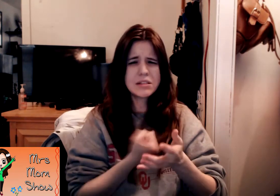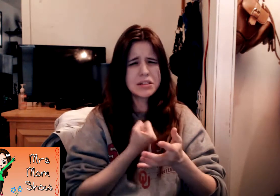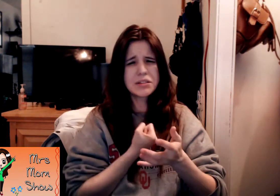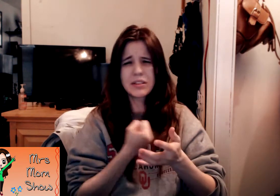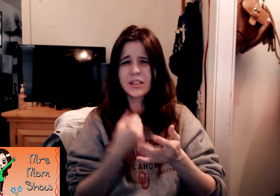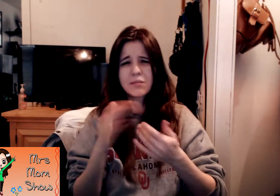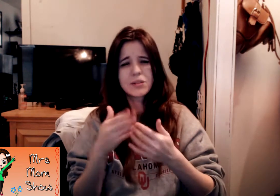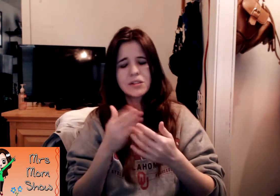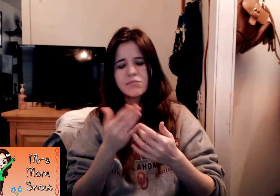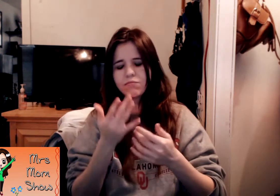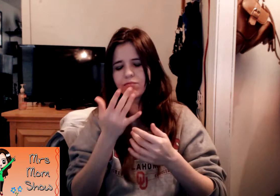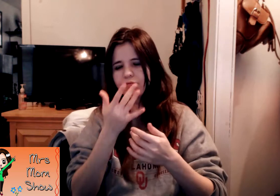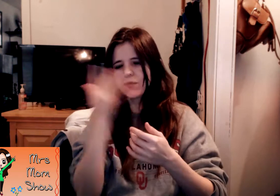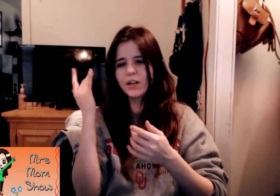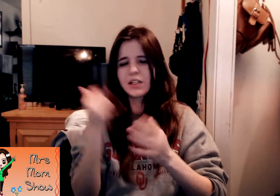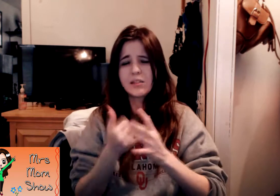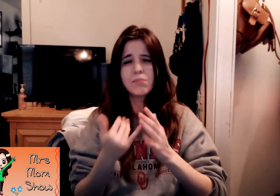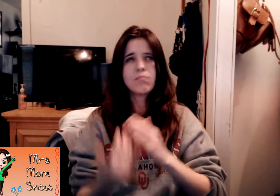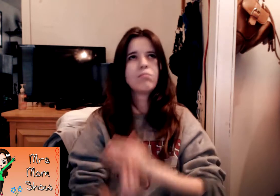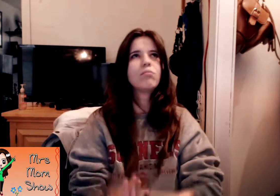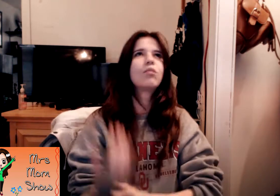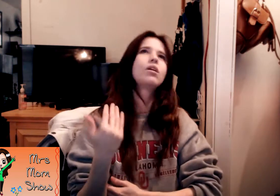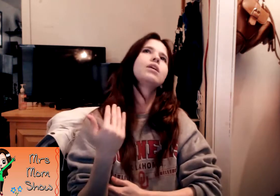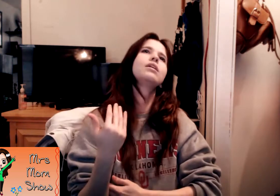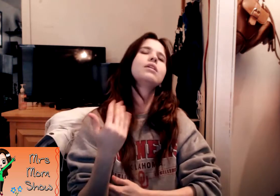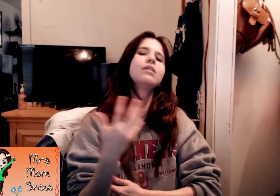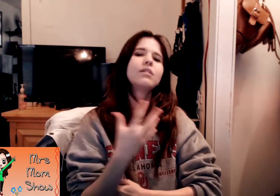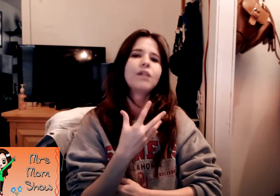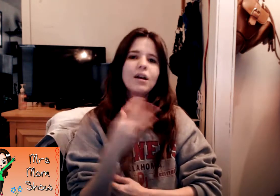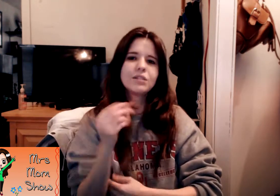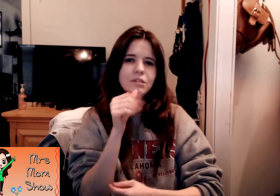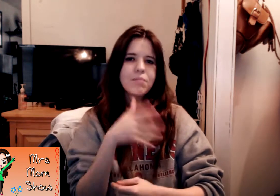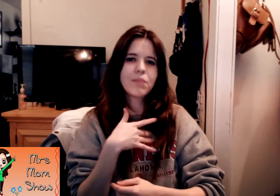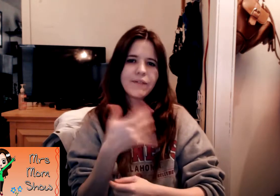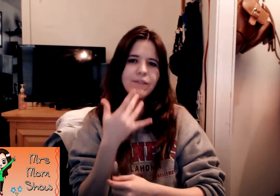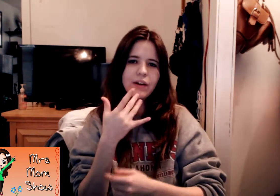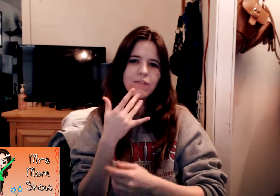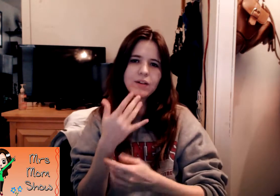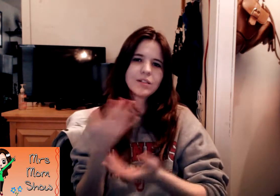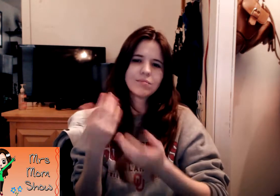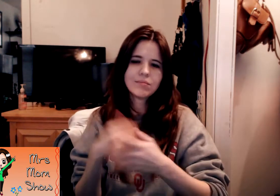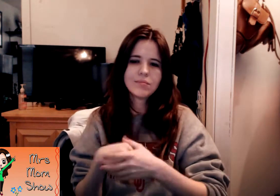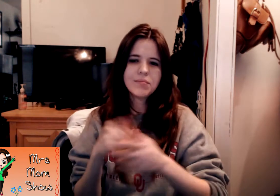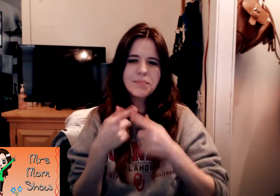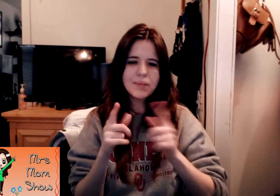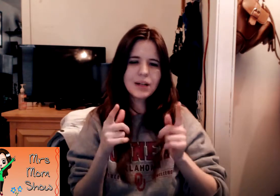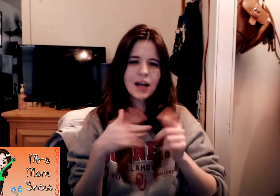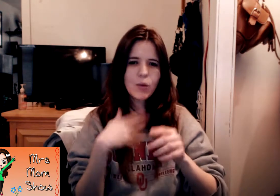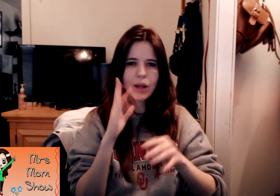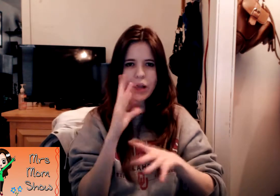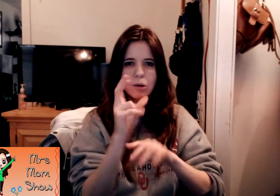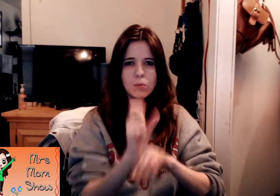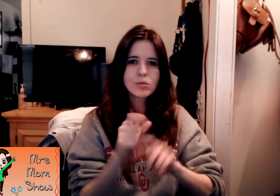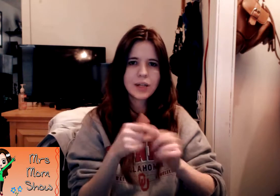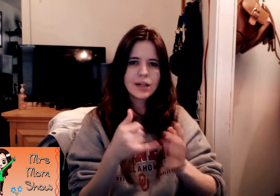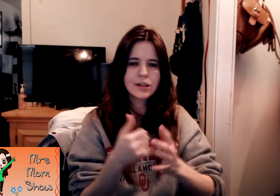Sorry, I forget easily. It's morning and it's not my favorite, but I'll get used to it.